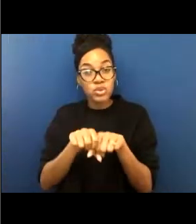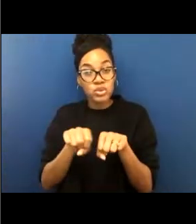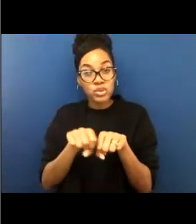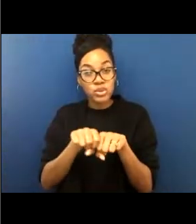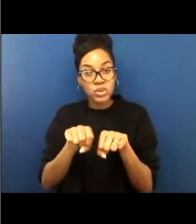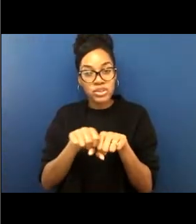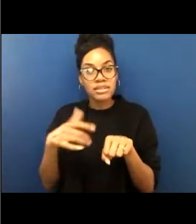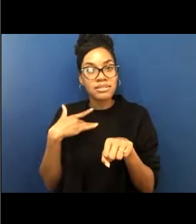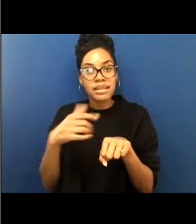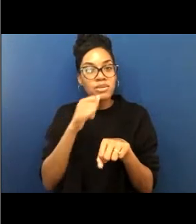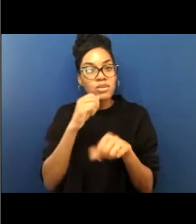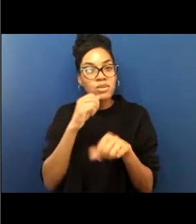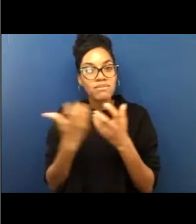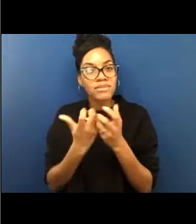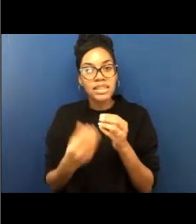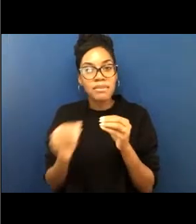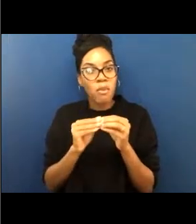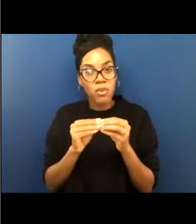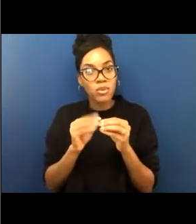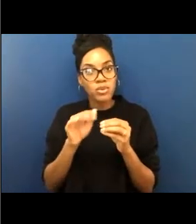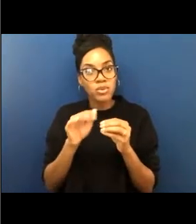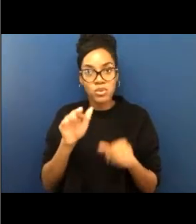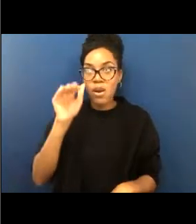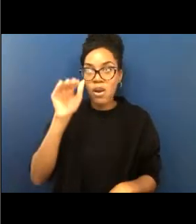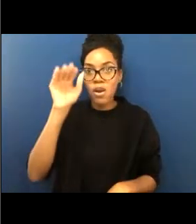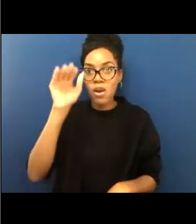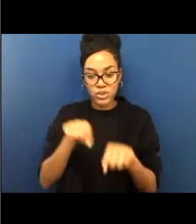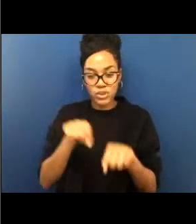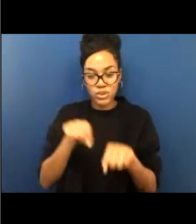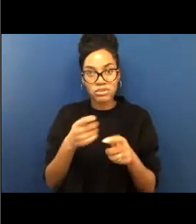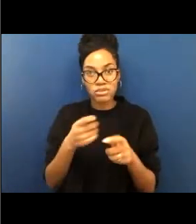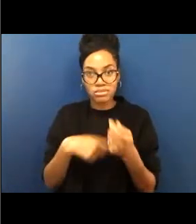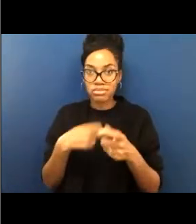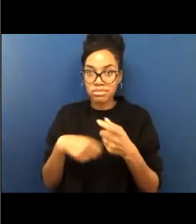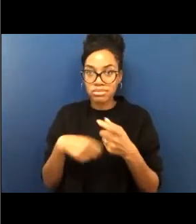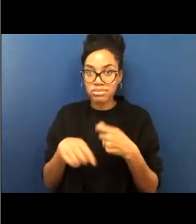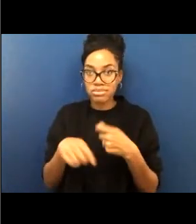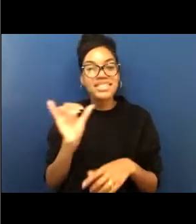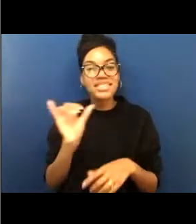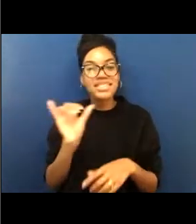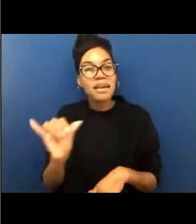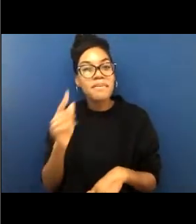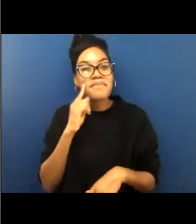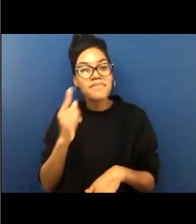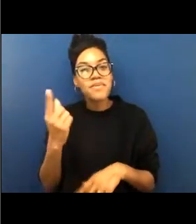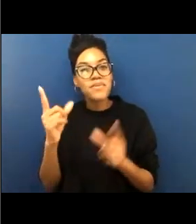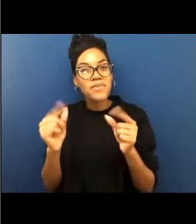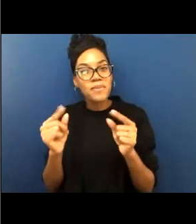So that's kind of similar to how a crab grows, right? Because we have this hard exoskeleton,